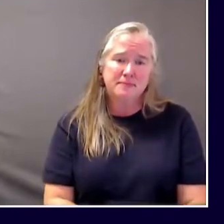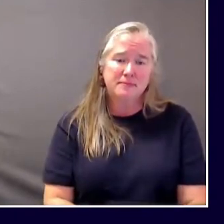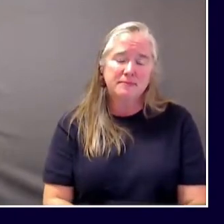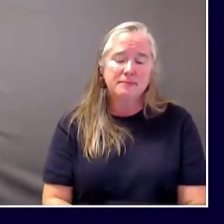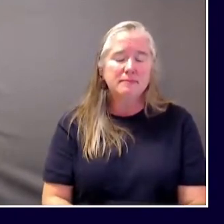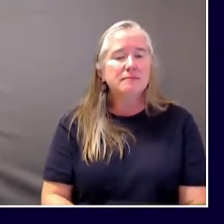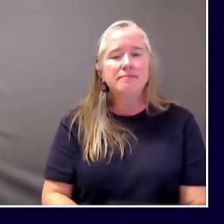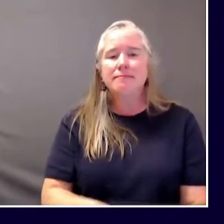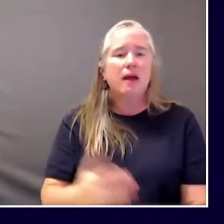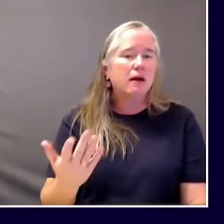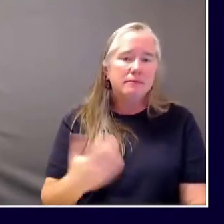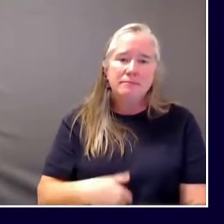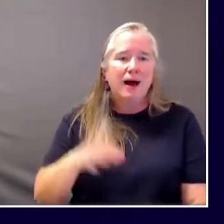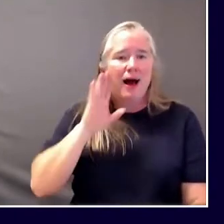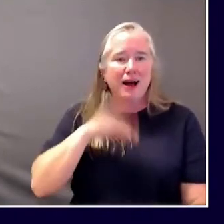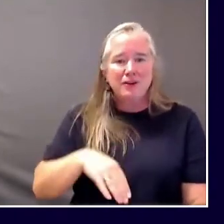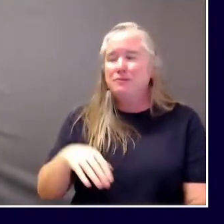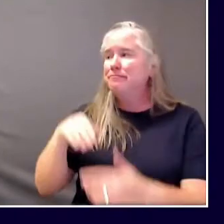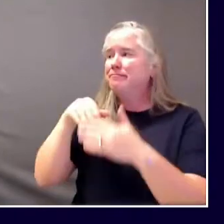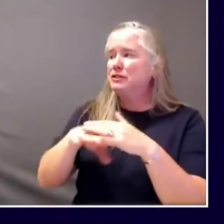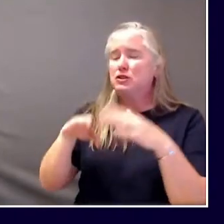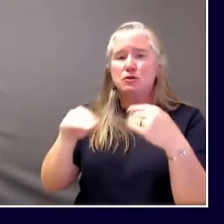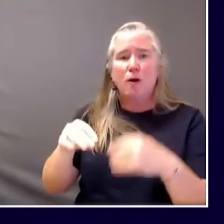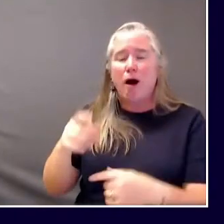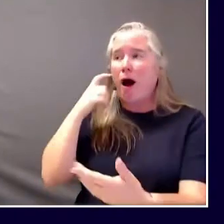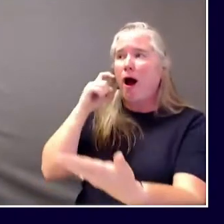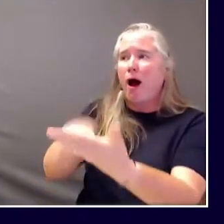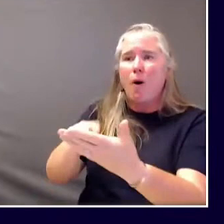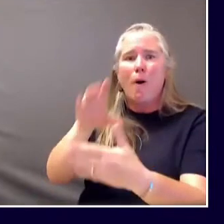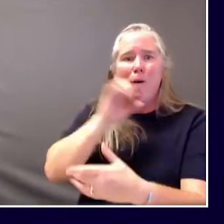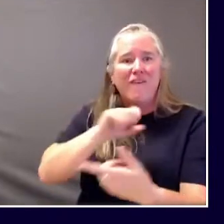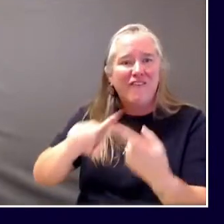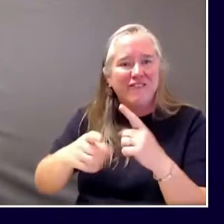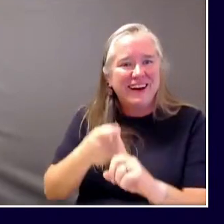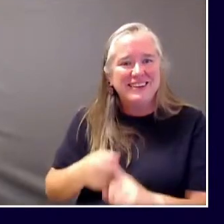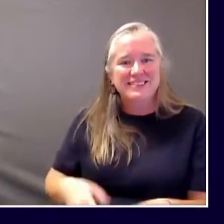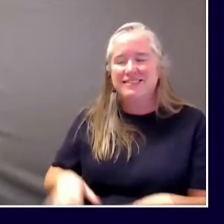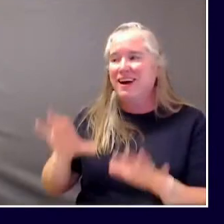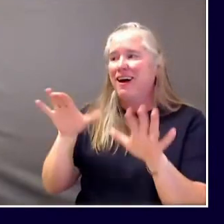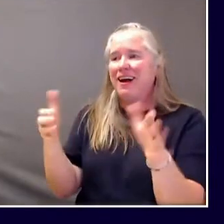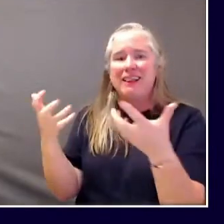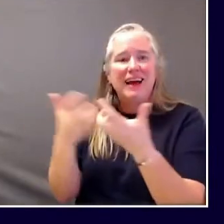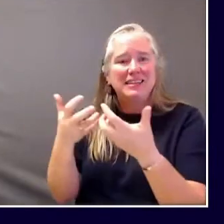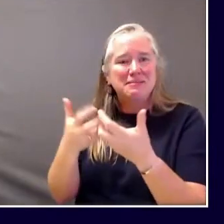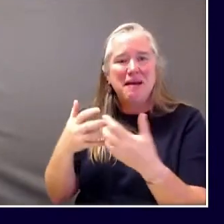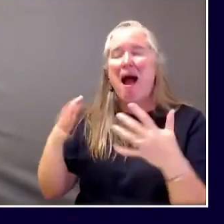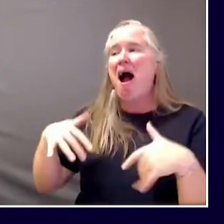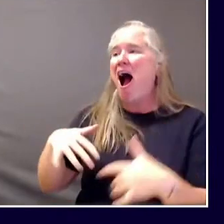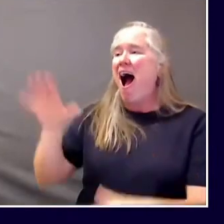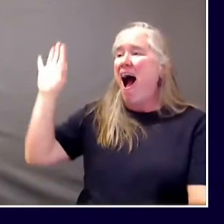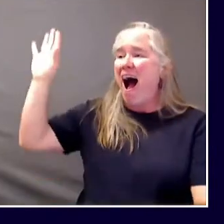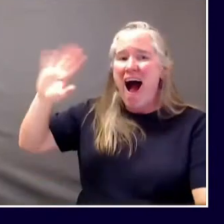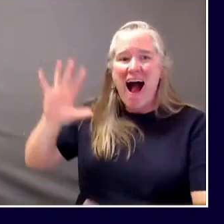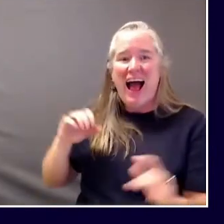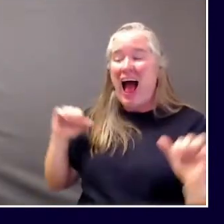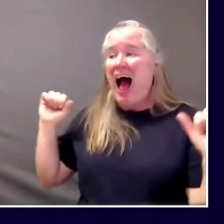see your your old friends and classmate Allie I'll go Hey and